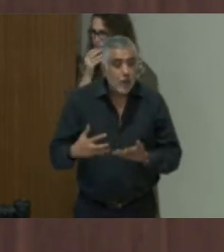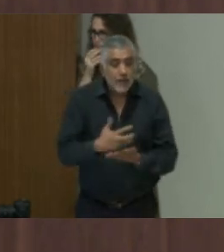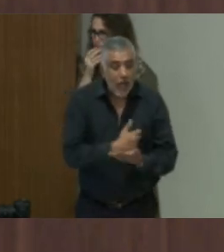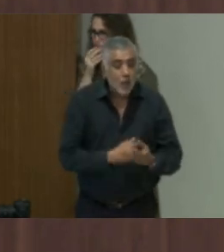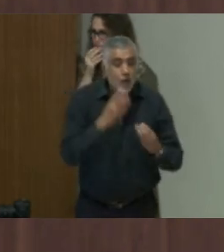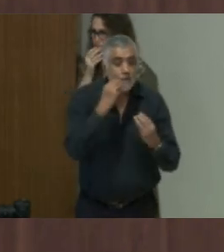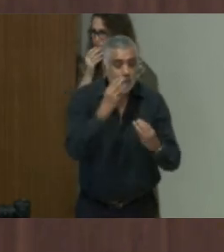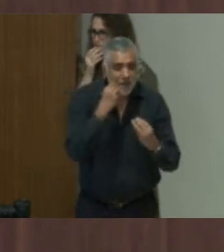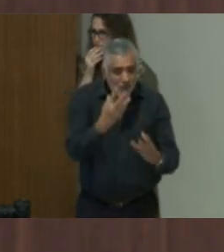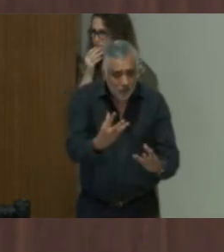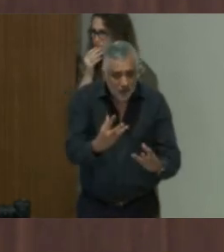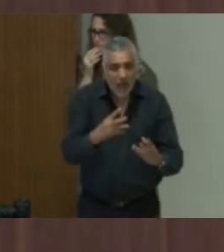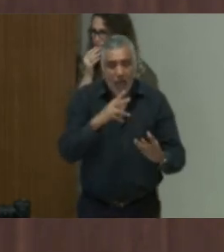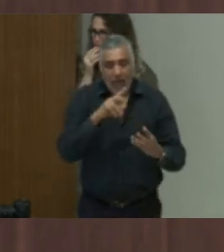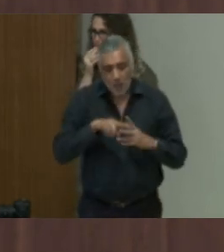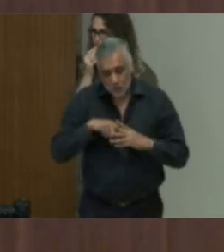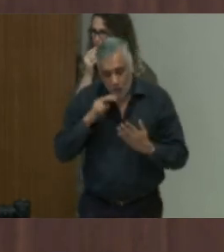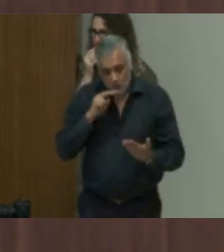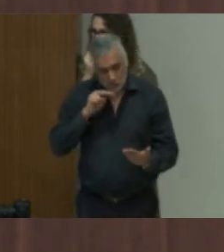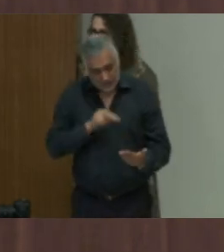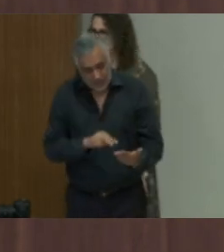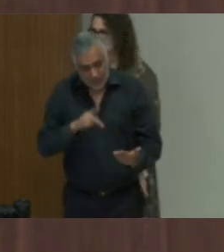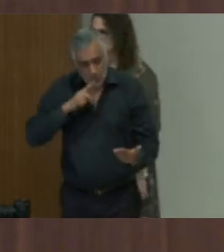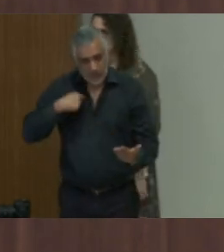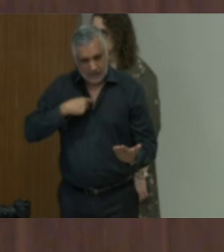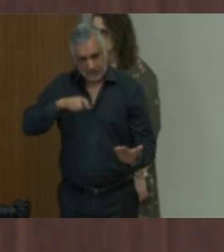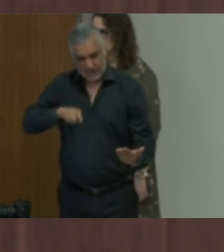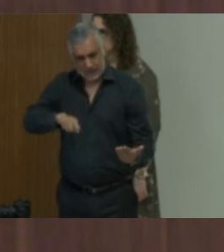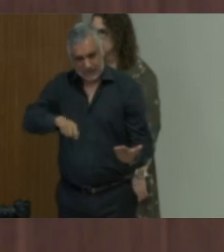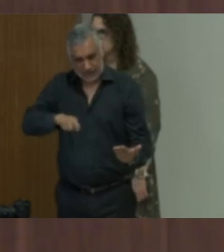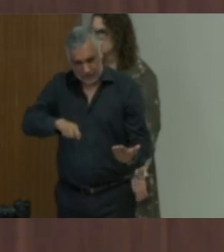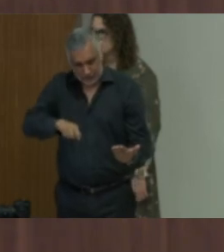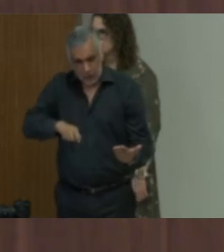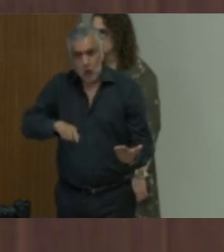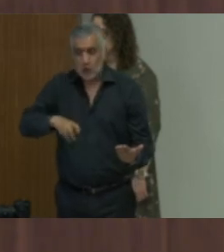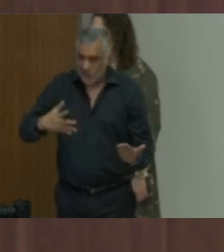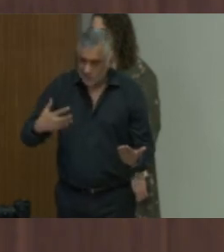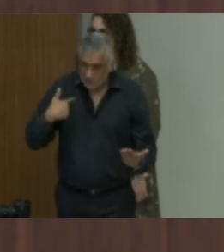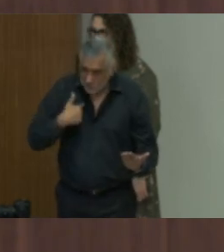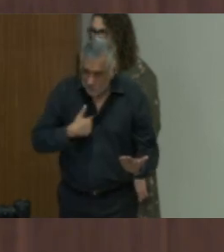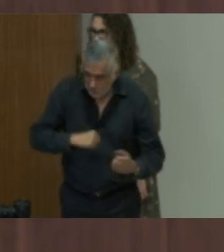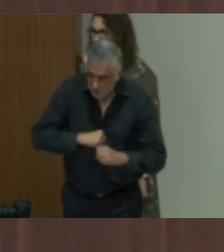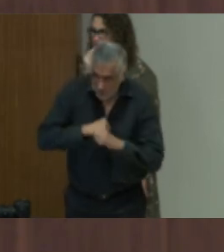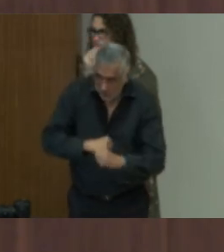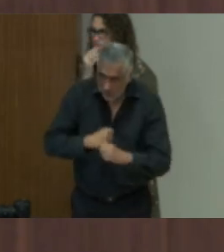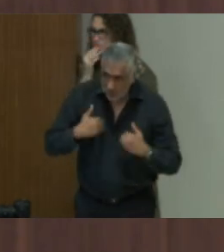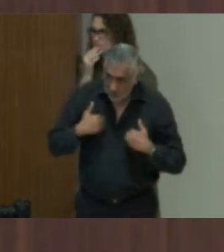when they began to see that there was a need to be able to protect minors